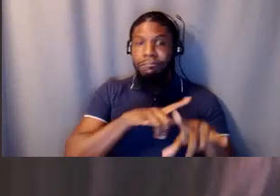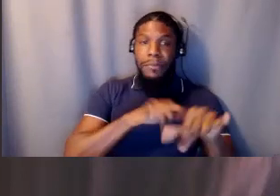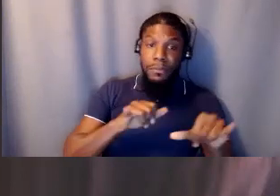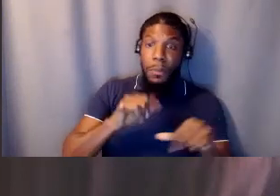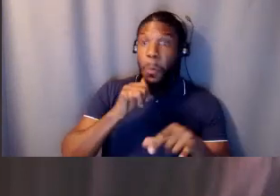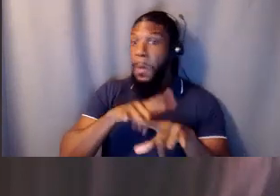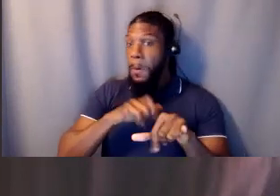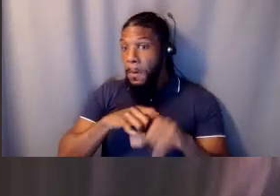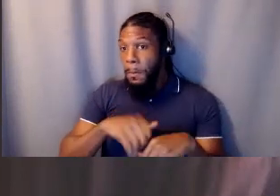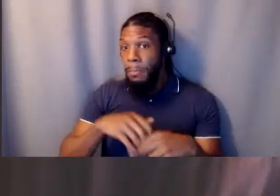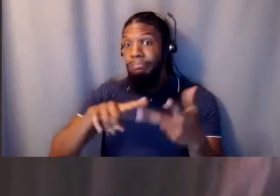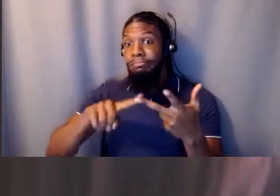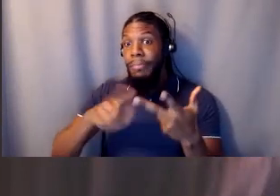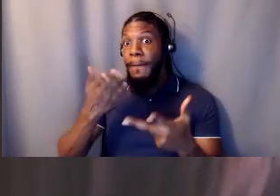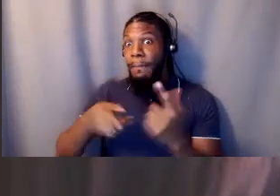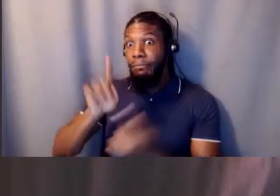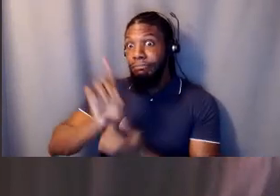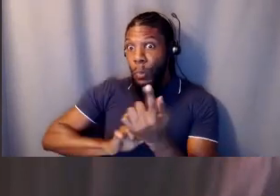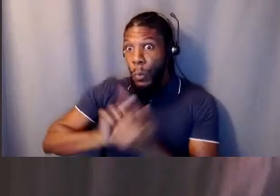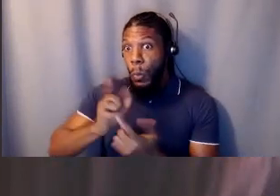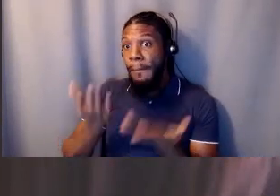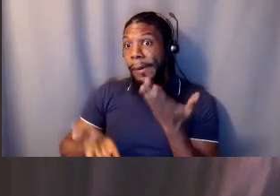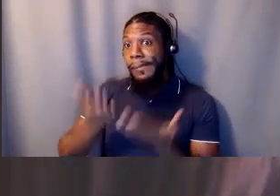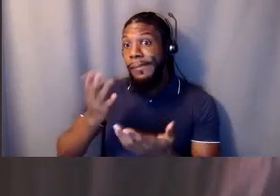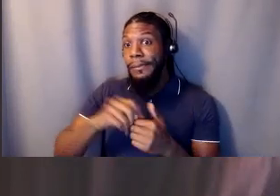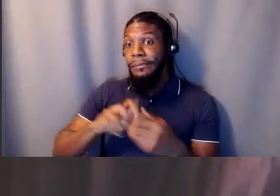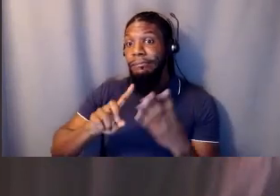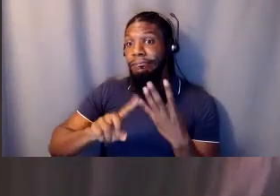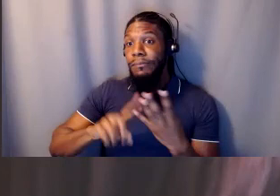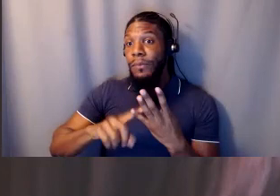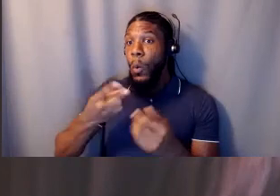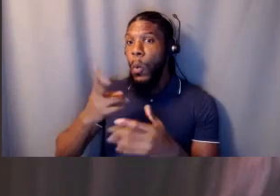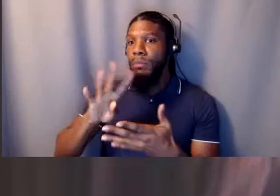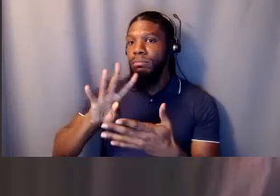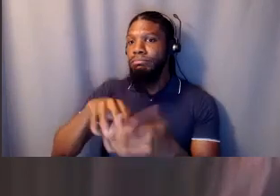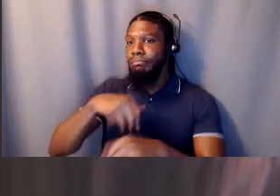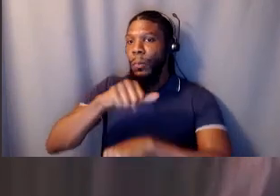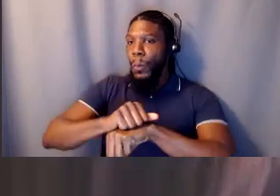but that also might mean in-person or scheduled in-person versus drop-in.